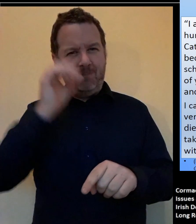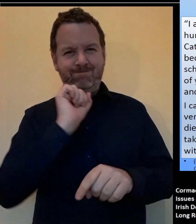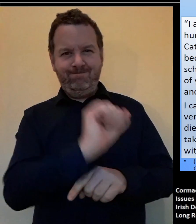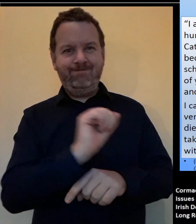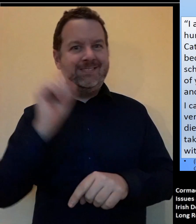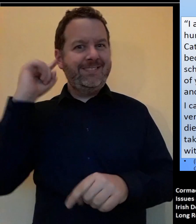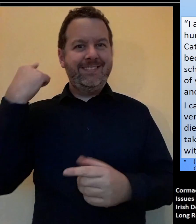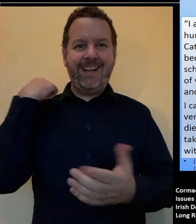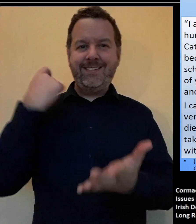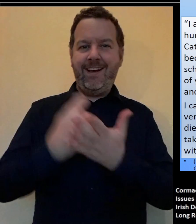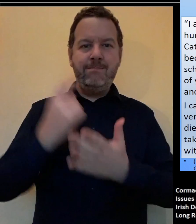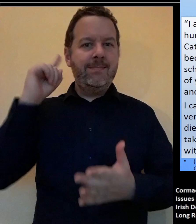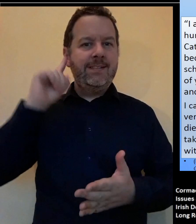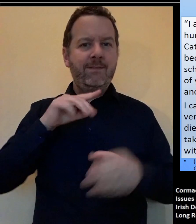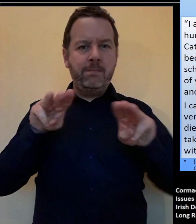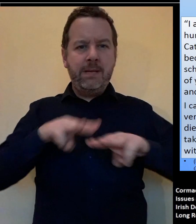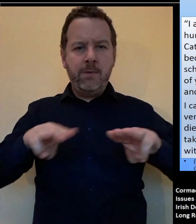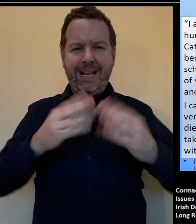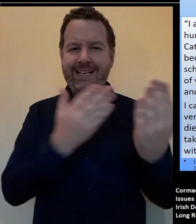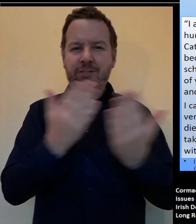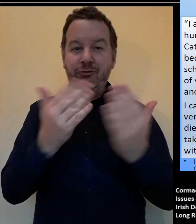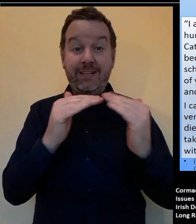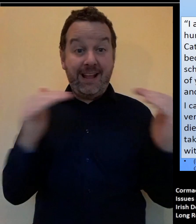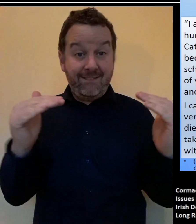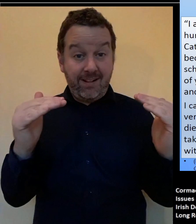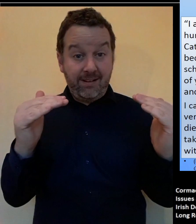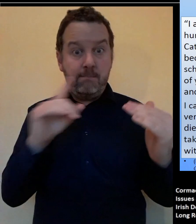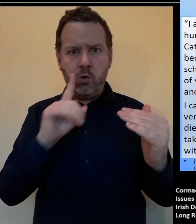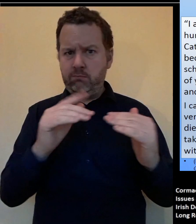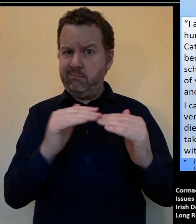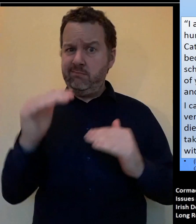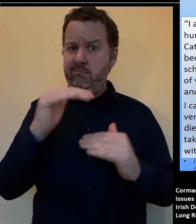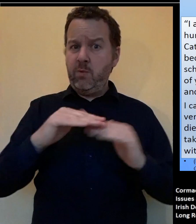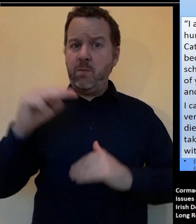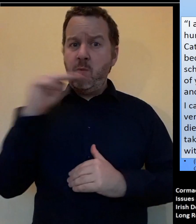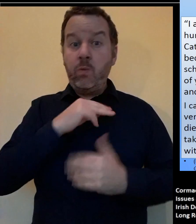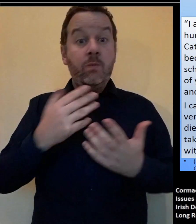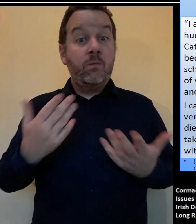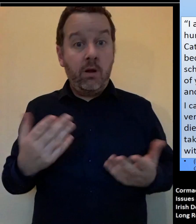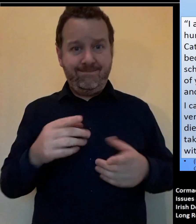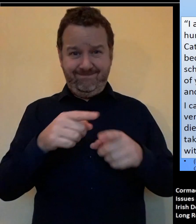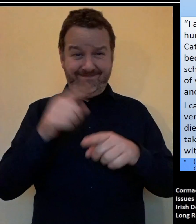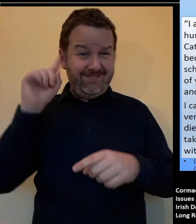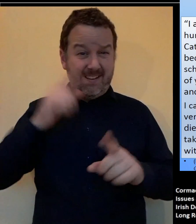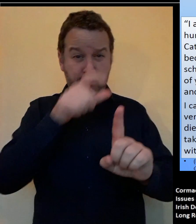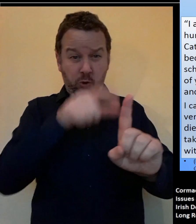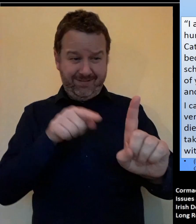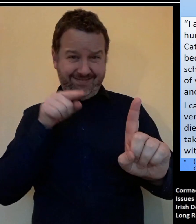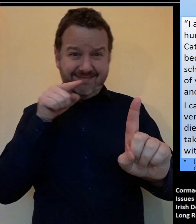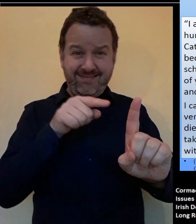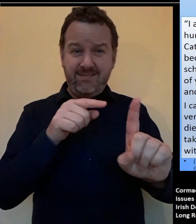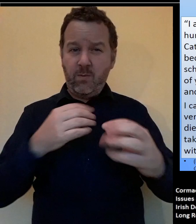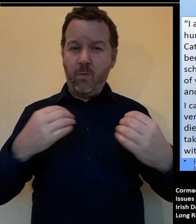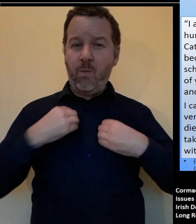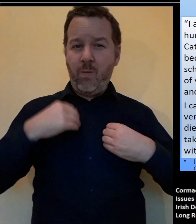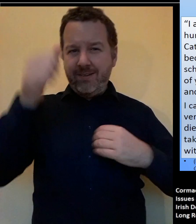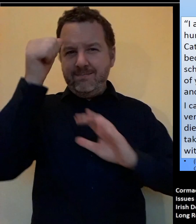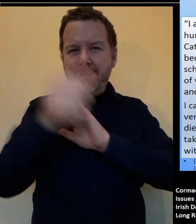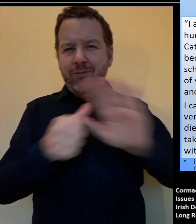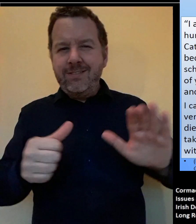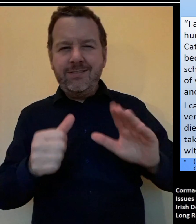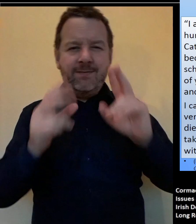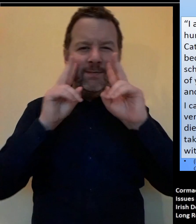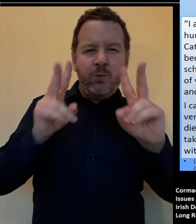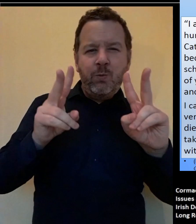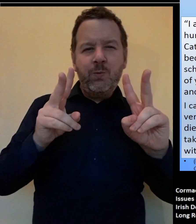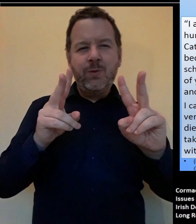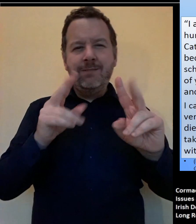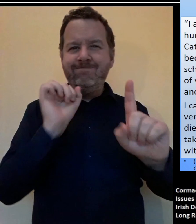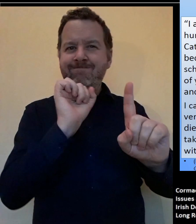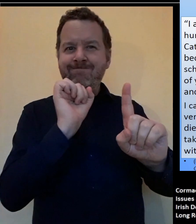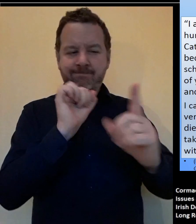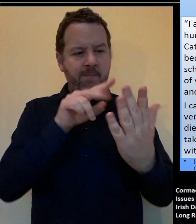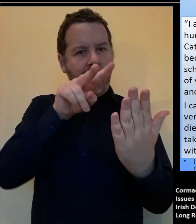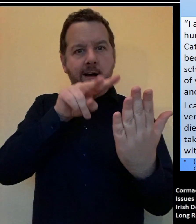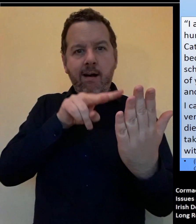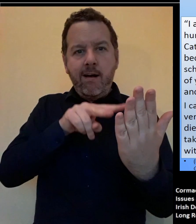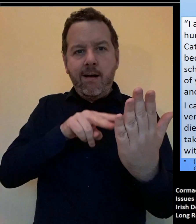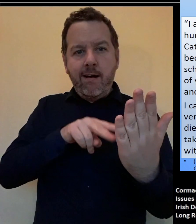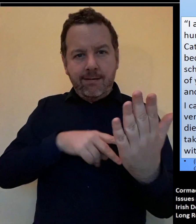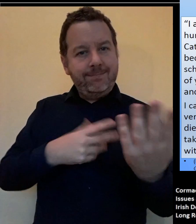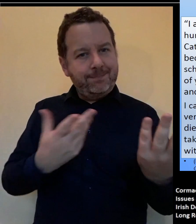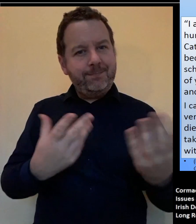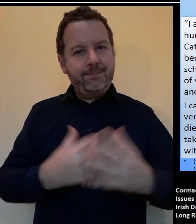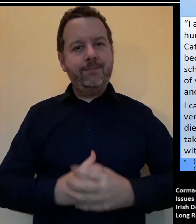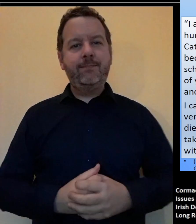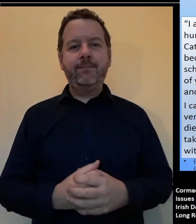This gives us a window not just into literacy levels, but the voices and experiences of deaf paupers themselves.